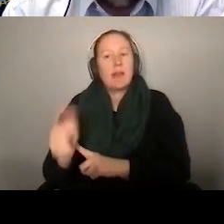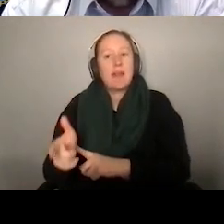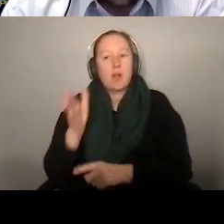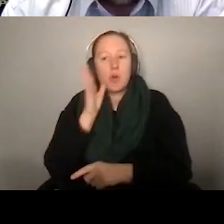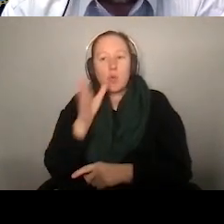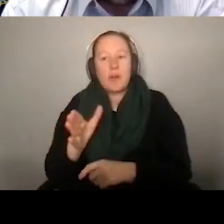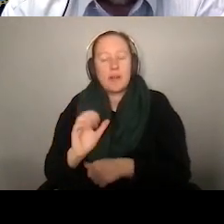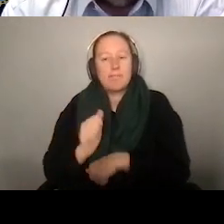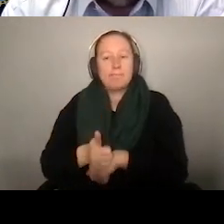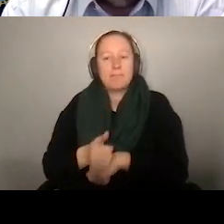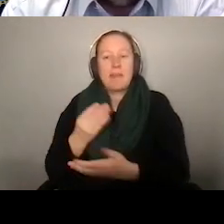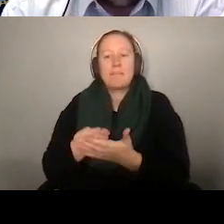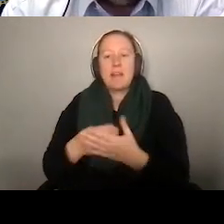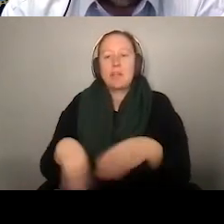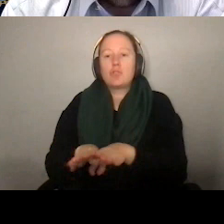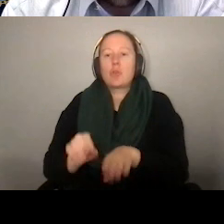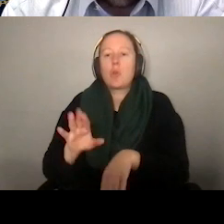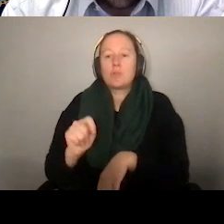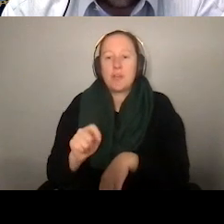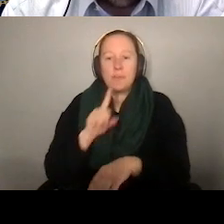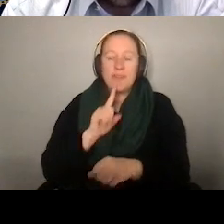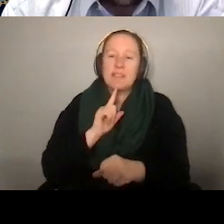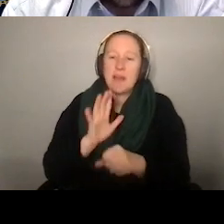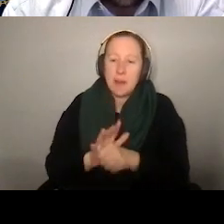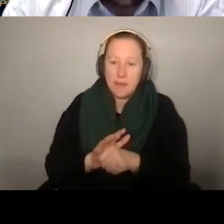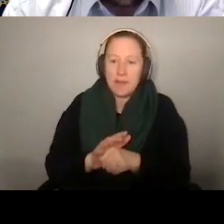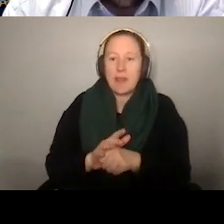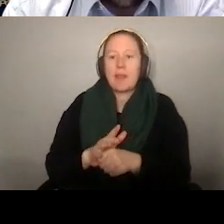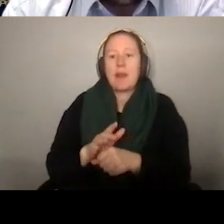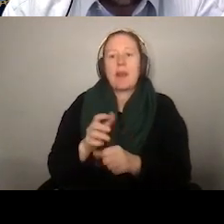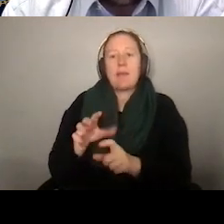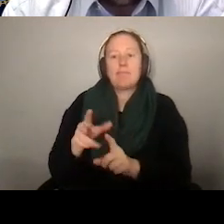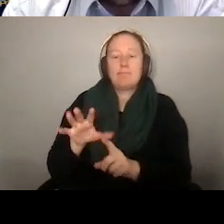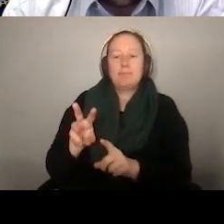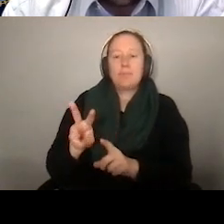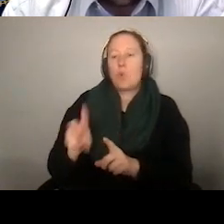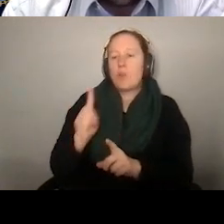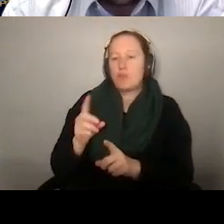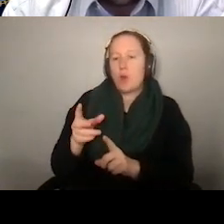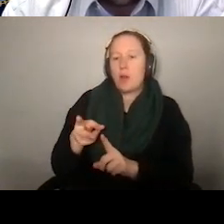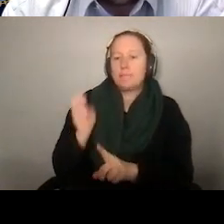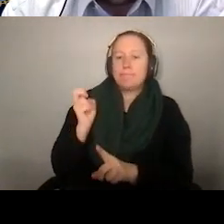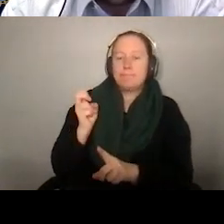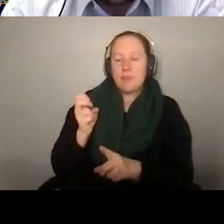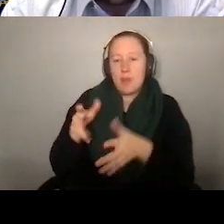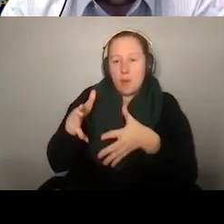This is automated and it de obligates the remaining funds from the award, meaning it sweeps the remaining balance and reduces the award by